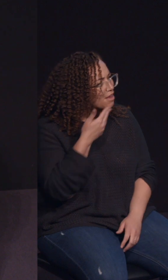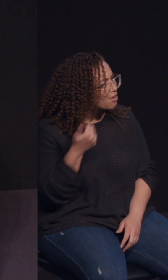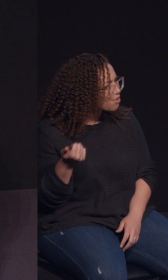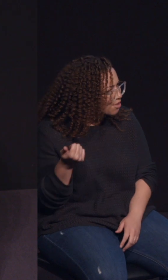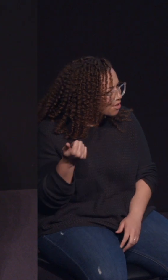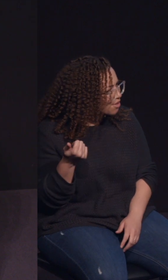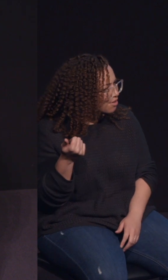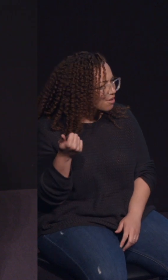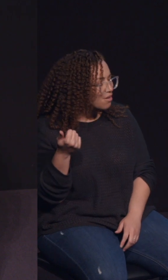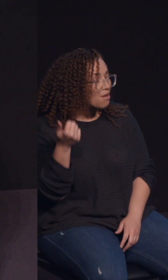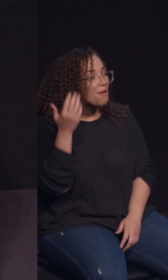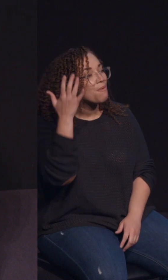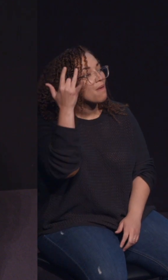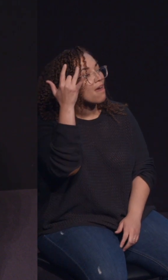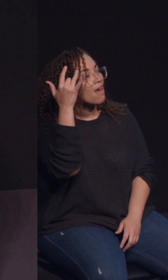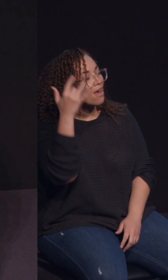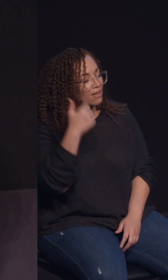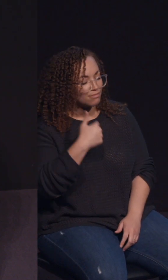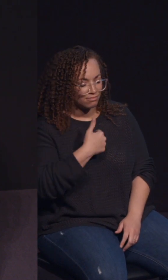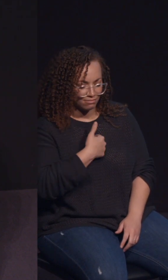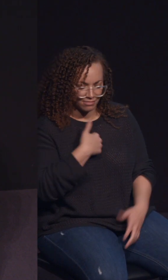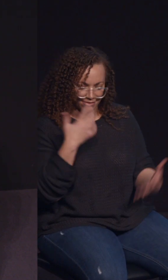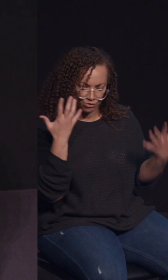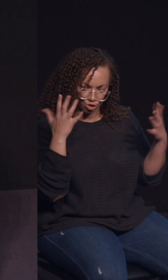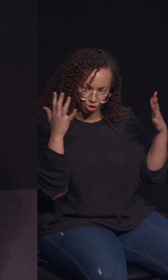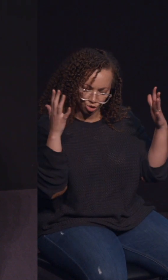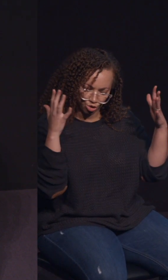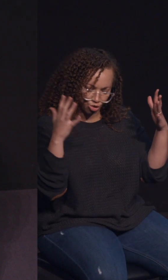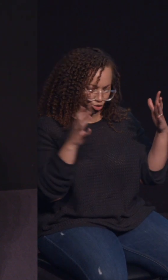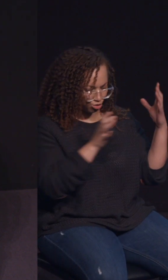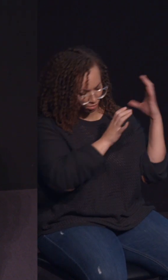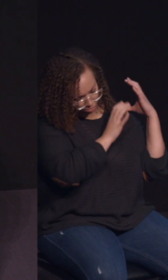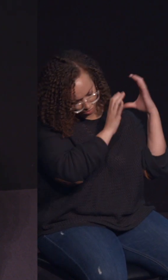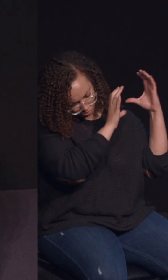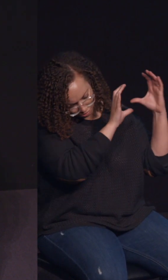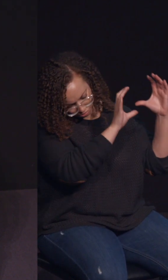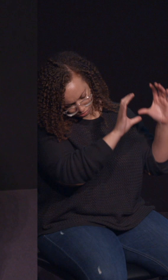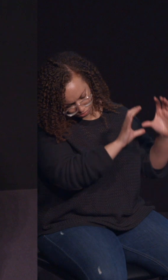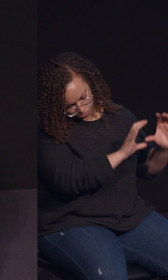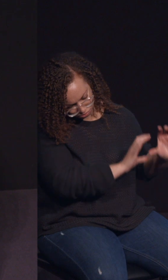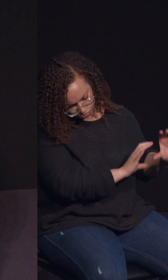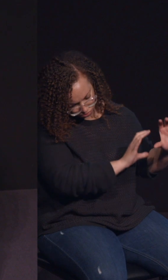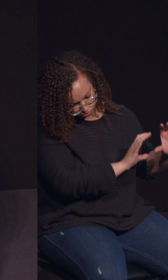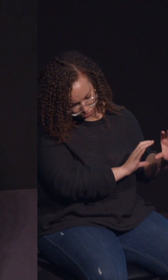Since I laid my burdens down